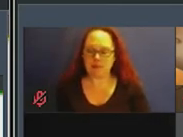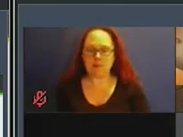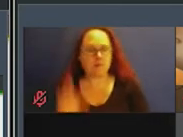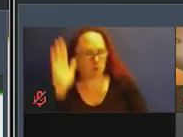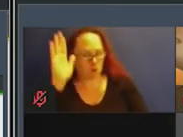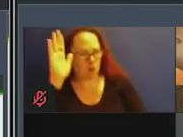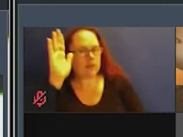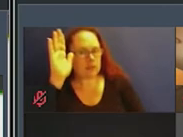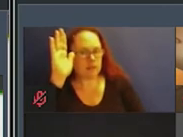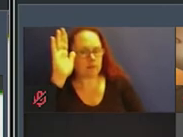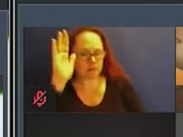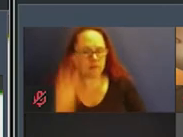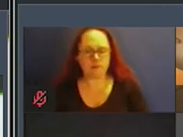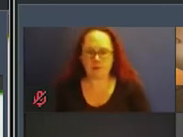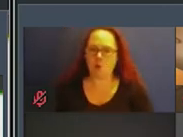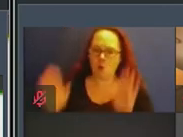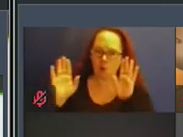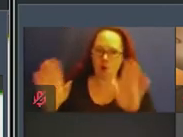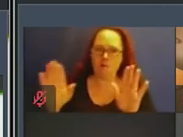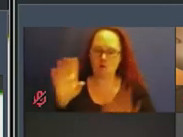Present Wonderful. Deborah Cameron,